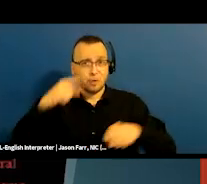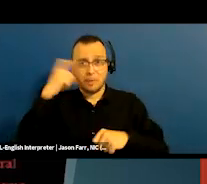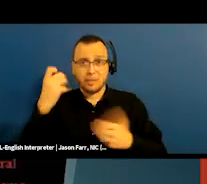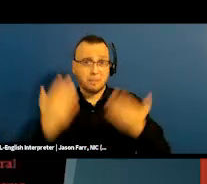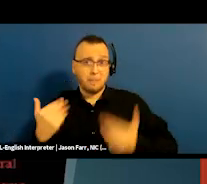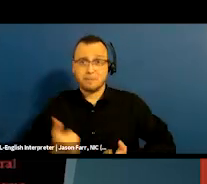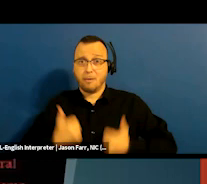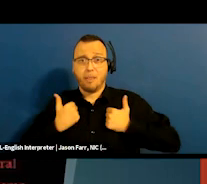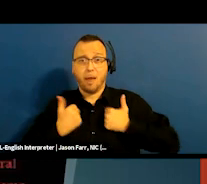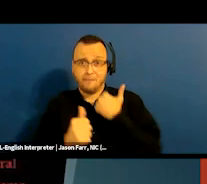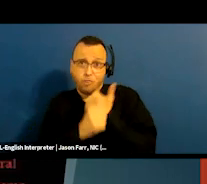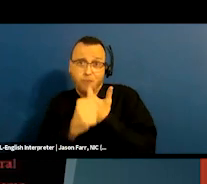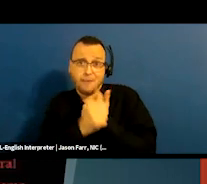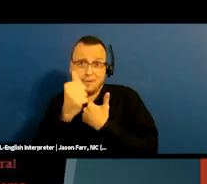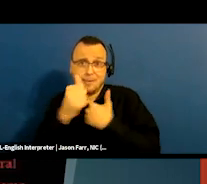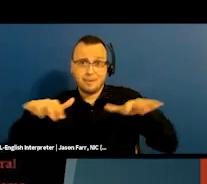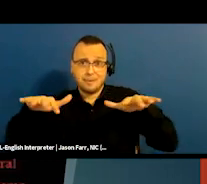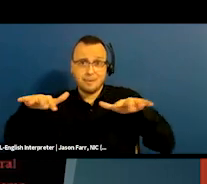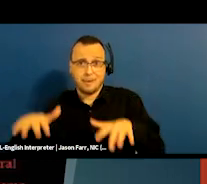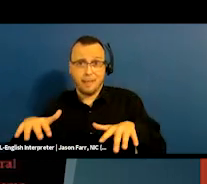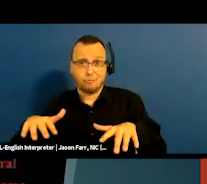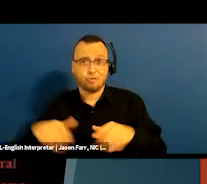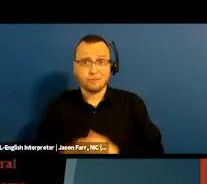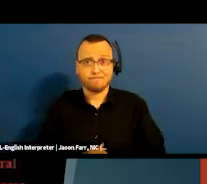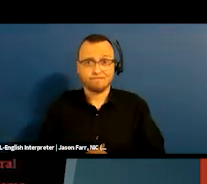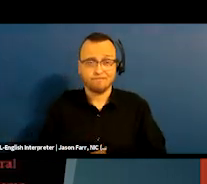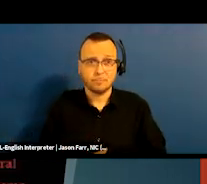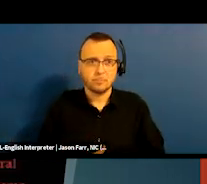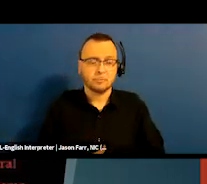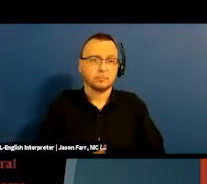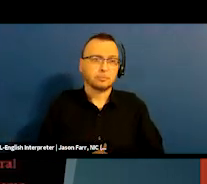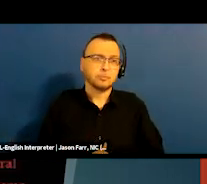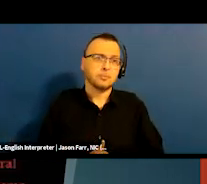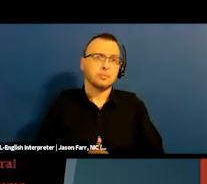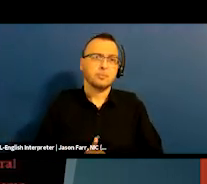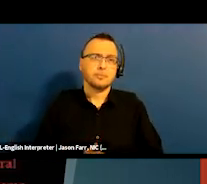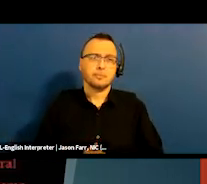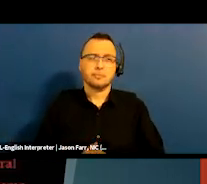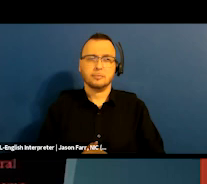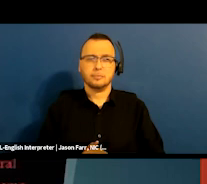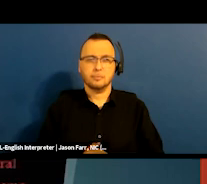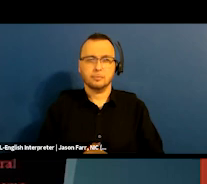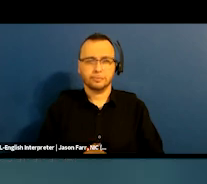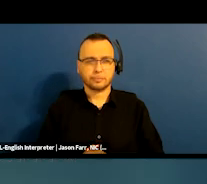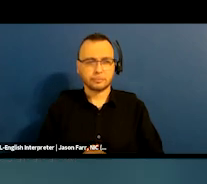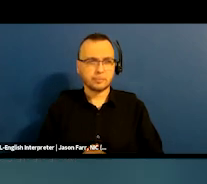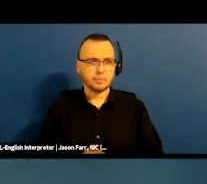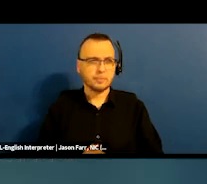and the standard, the de-escalation, like Mari and Laura mentioned before, you really have to take the stance